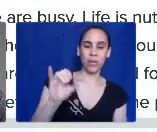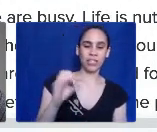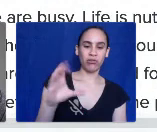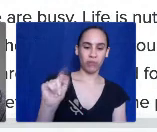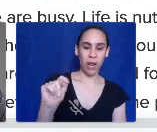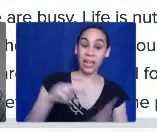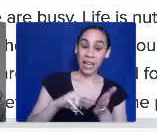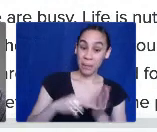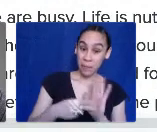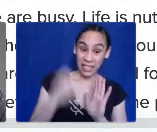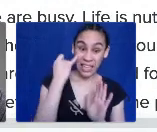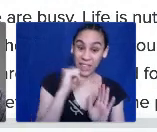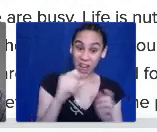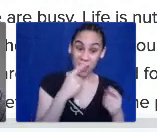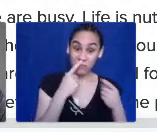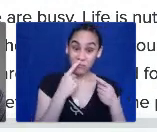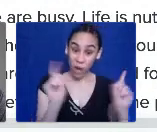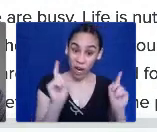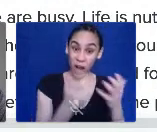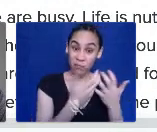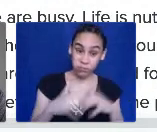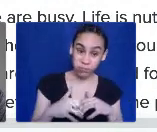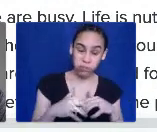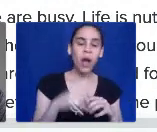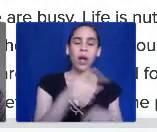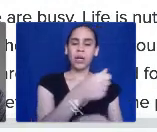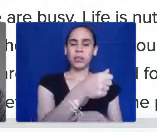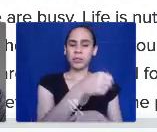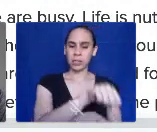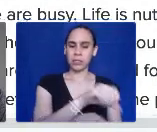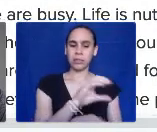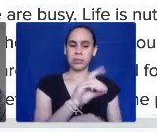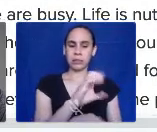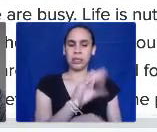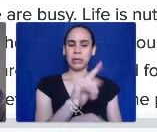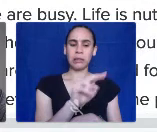it's not personal um focus your the main part of your energy and your next opportunity i often say